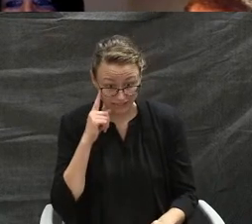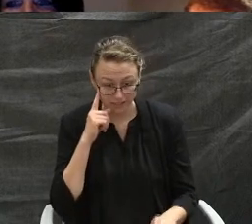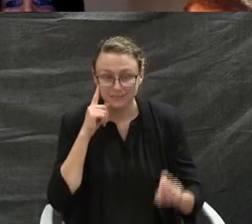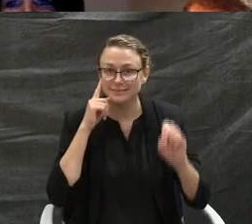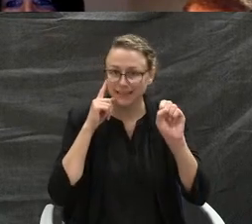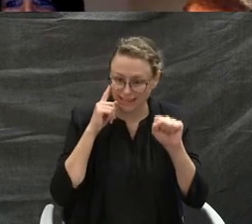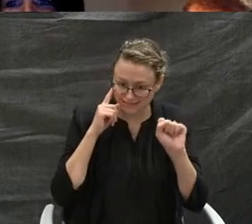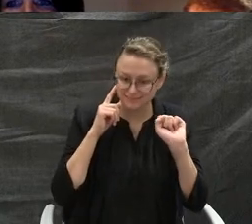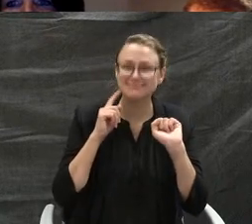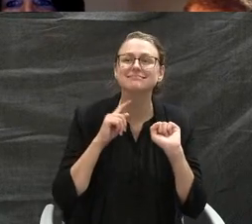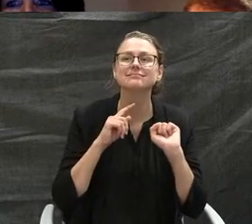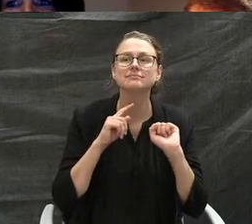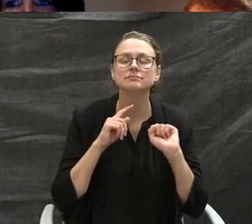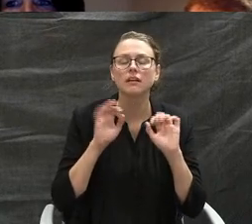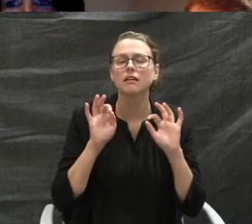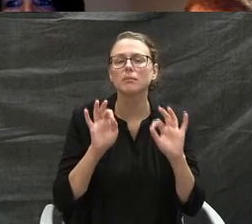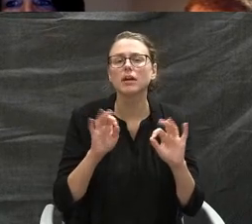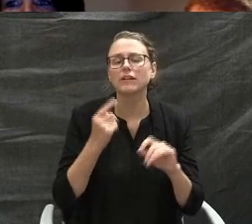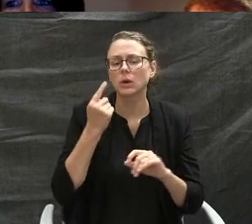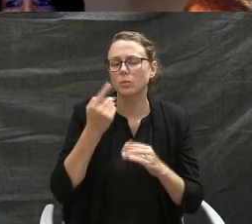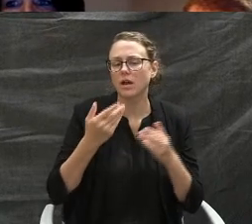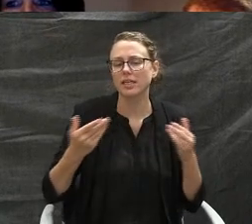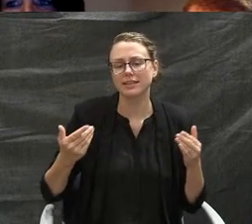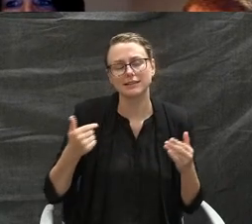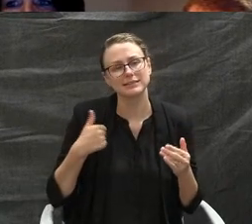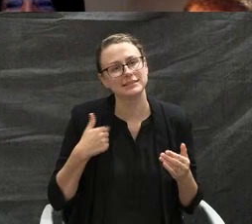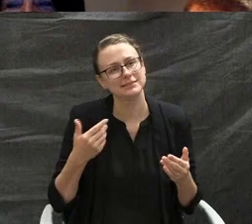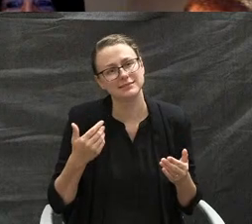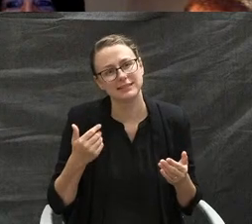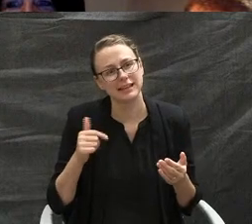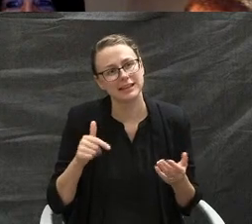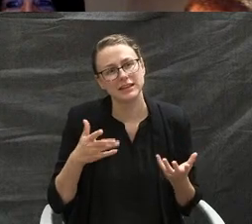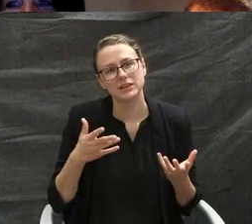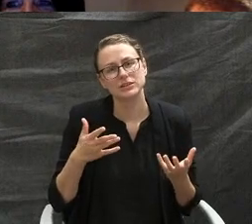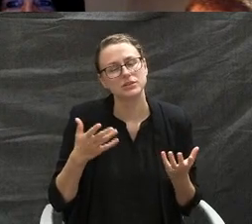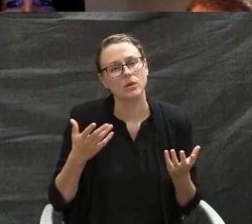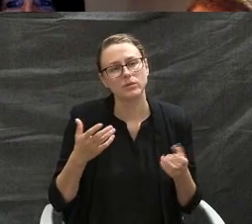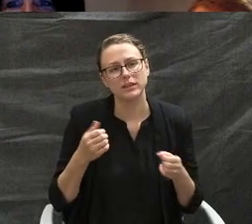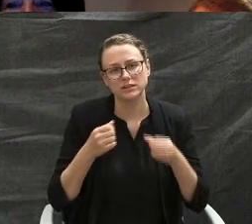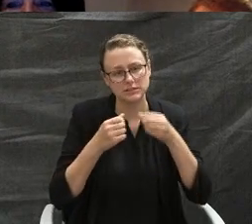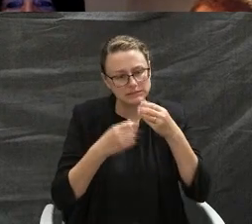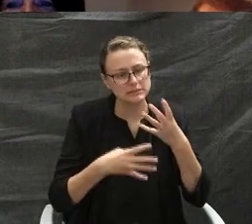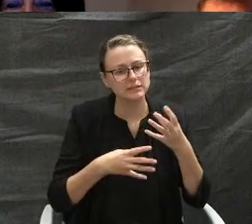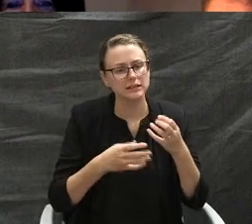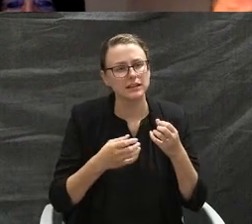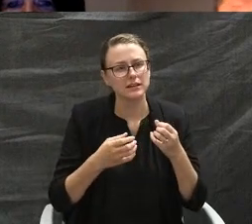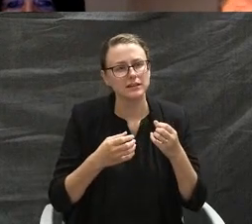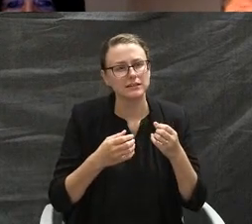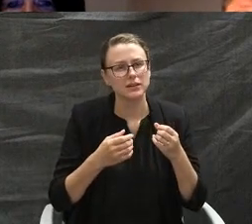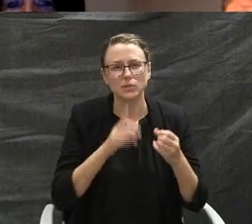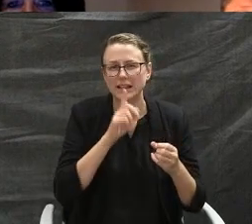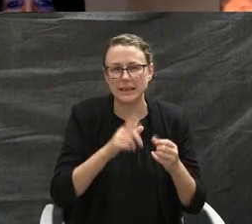OK, perfect, so one of the things and this is probably a series of comments, but there are a couple of questions in